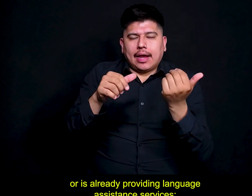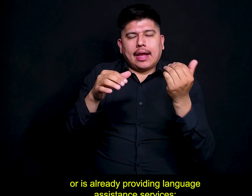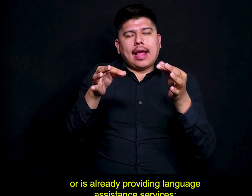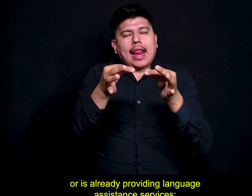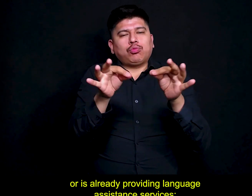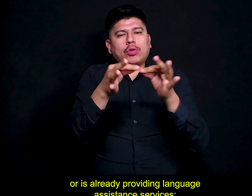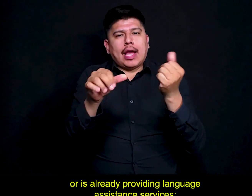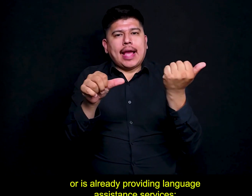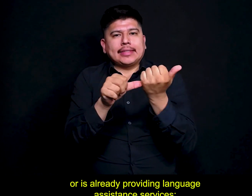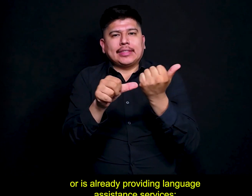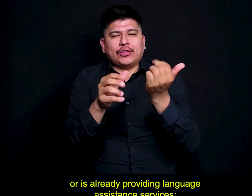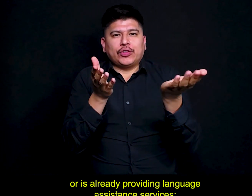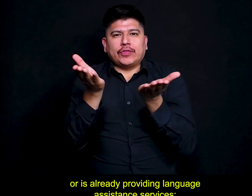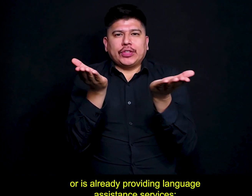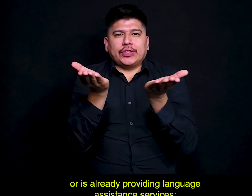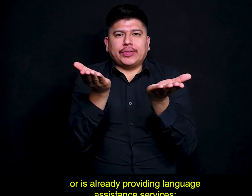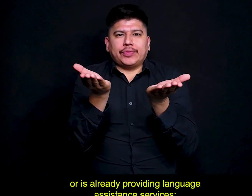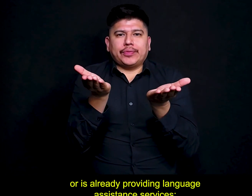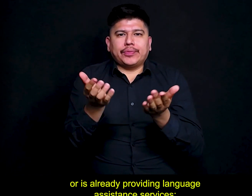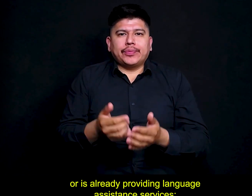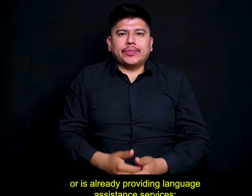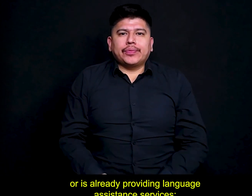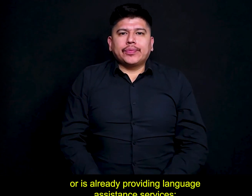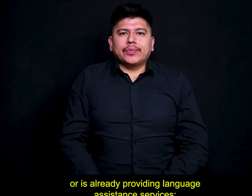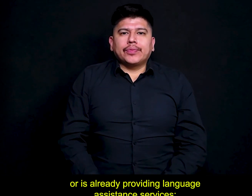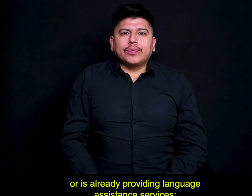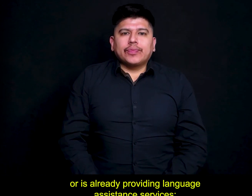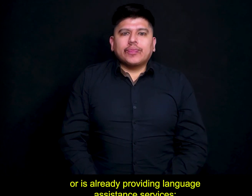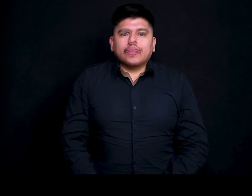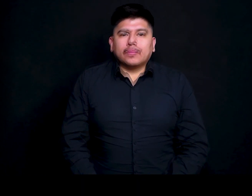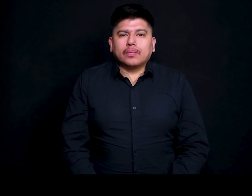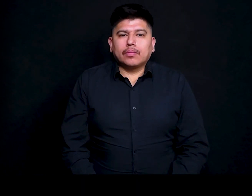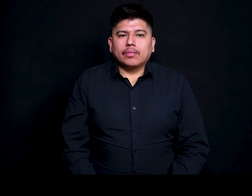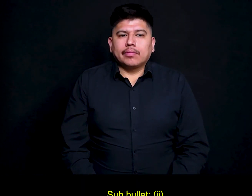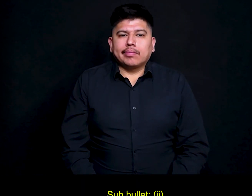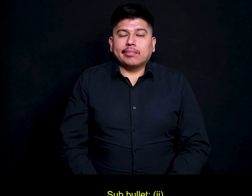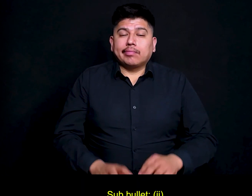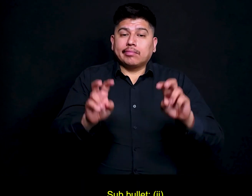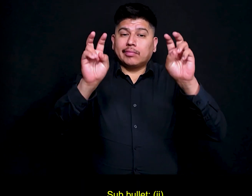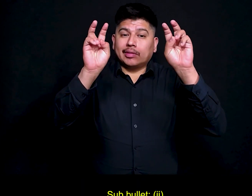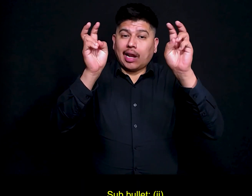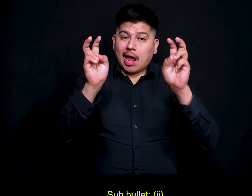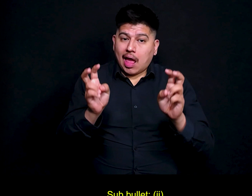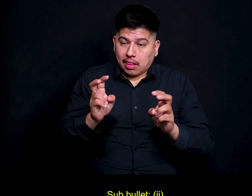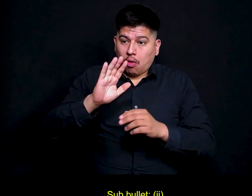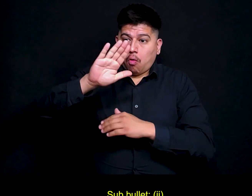or is already providing language assistance services; Sub bullet: (ii)